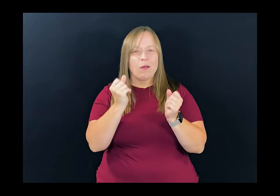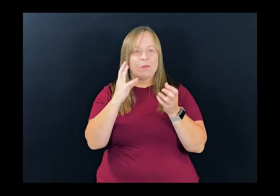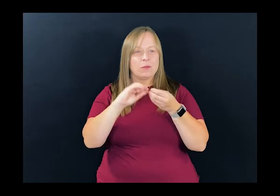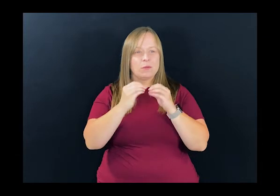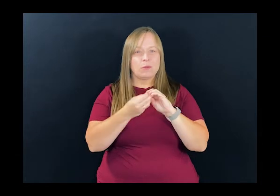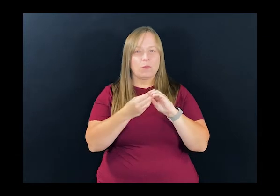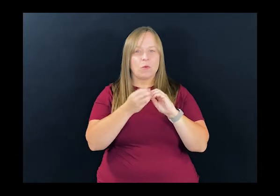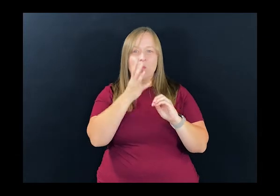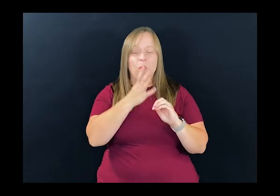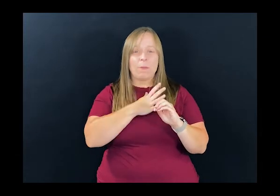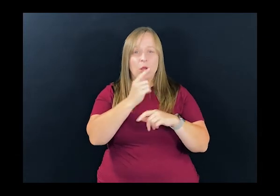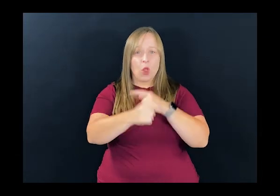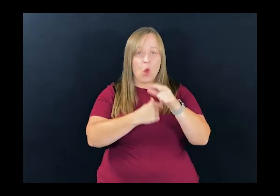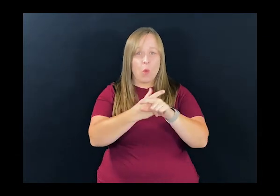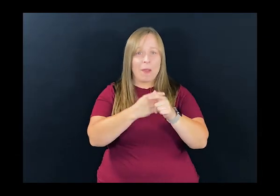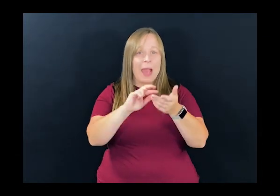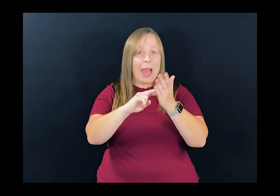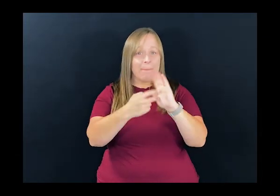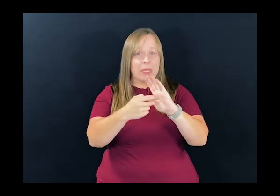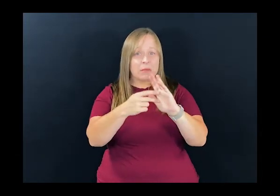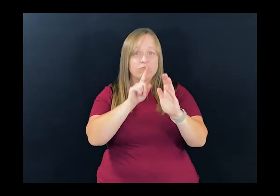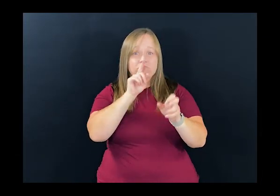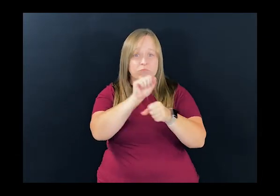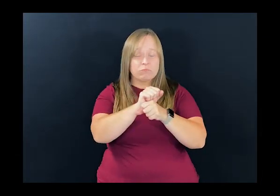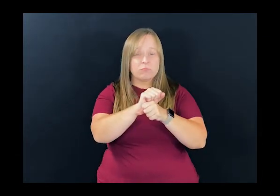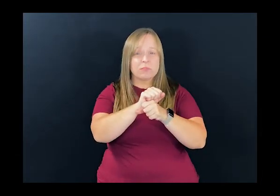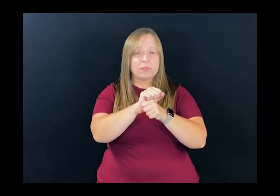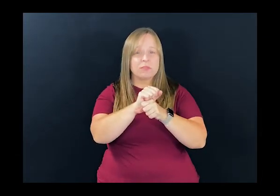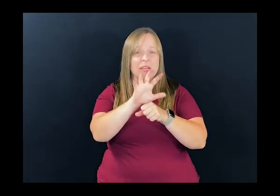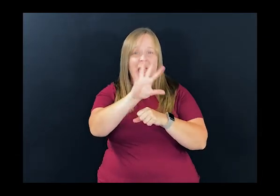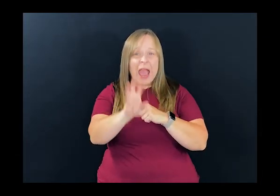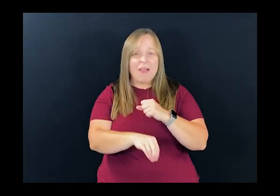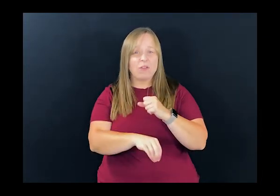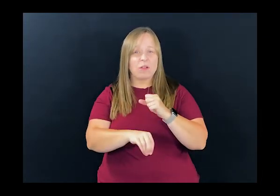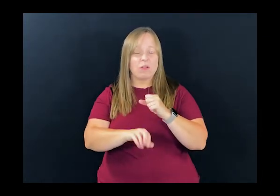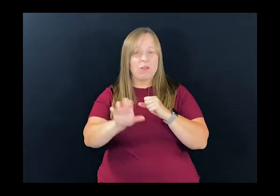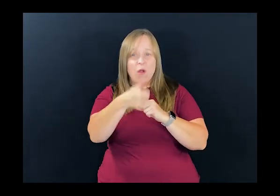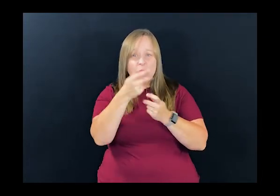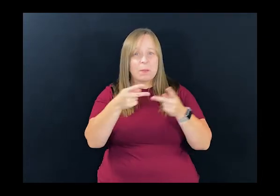around the globe. And when I speak of around the globe, I'm speaking about in Africa, in other continents,